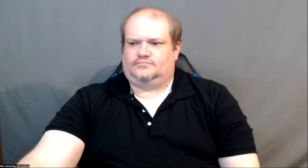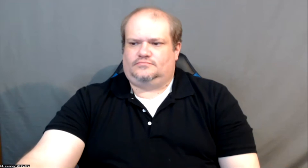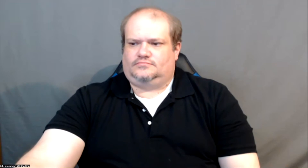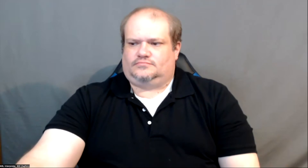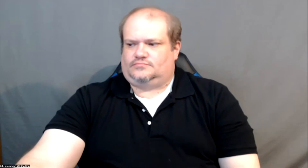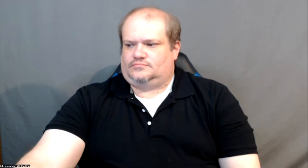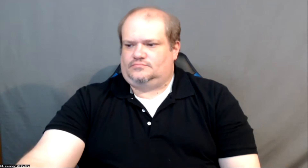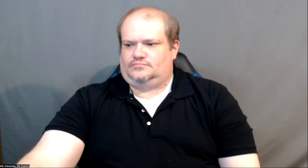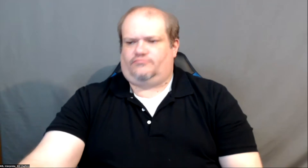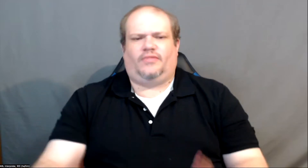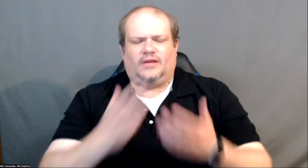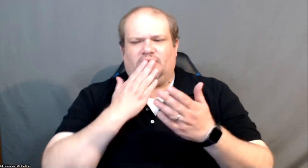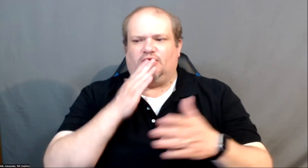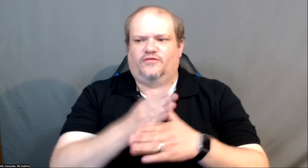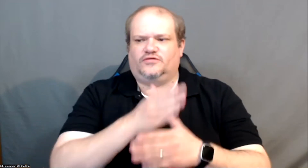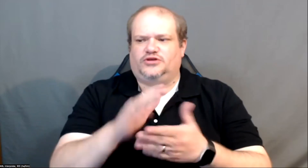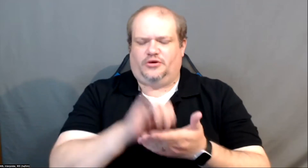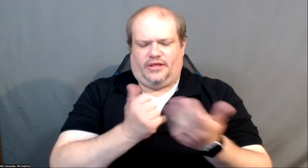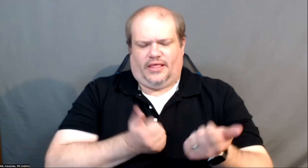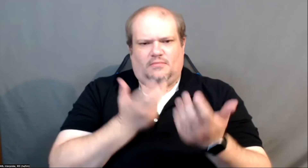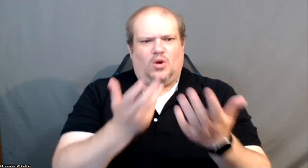for sharing this poem. I love how,